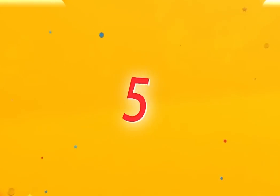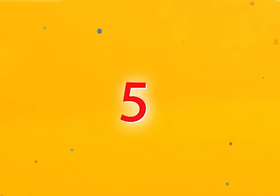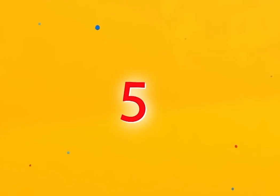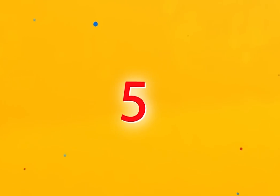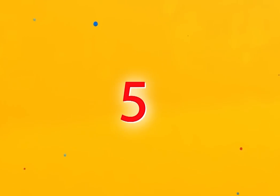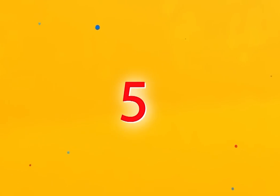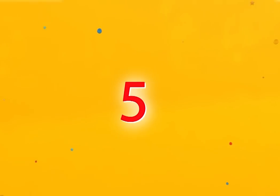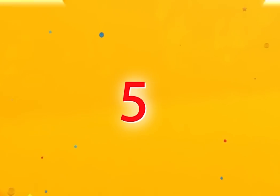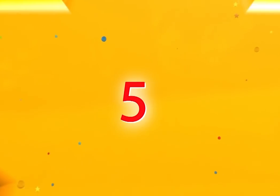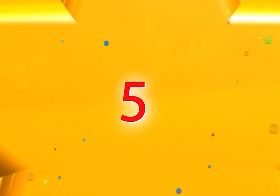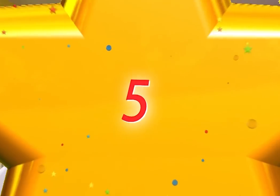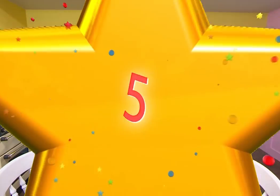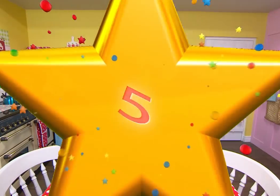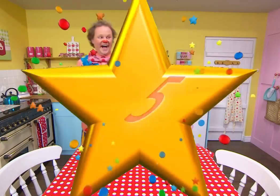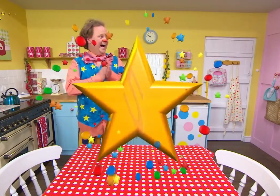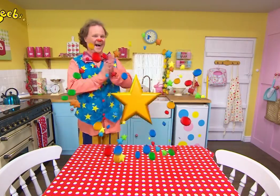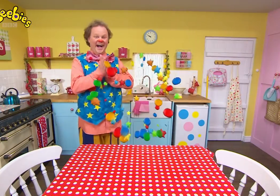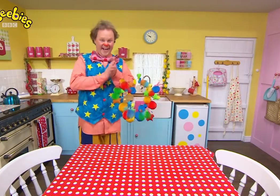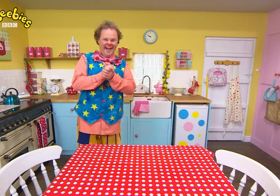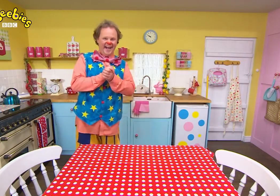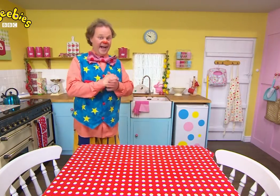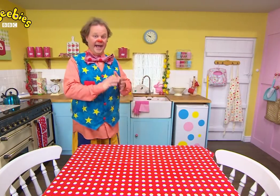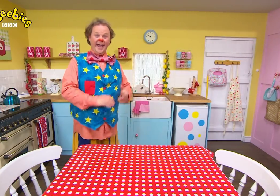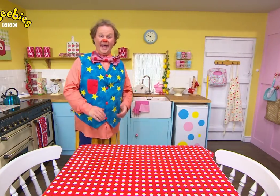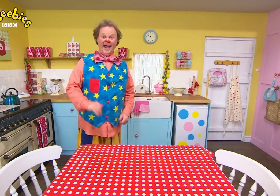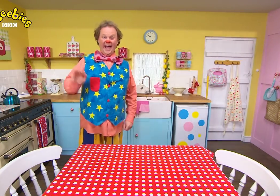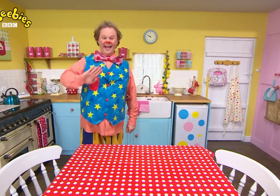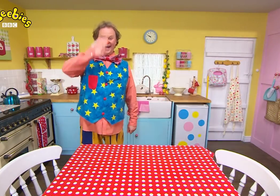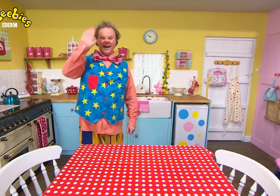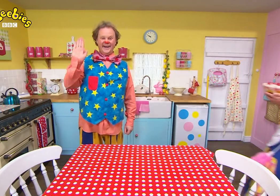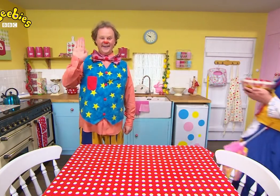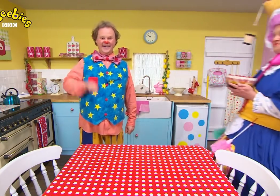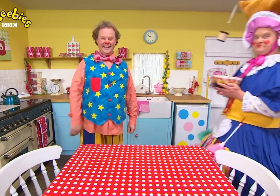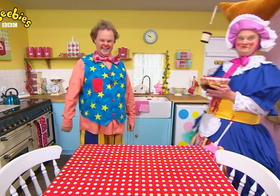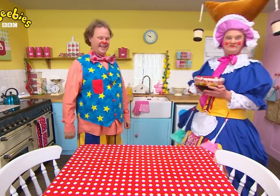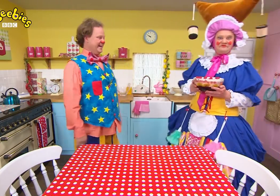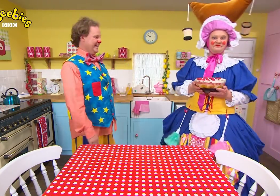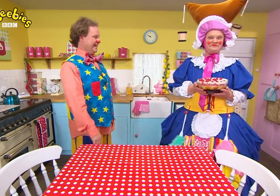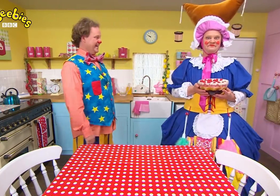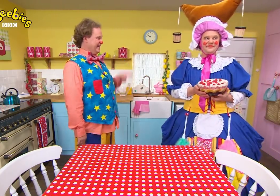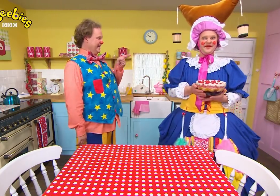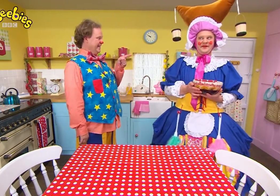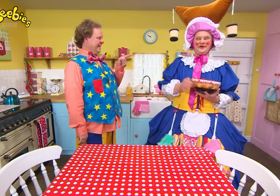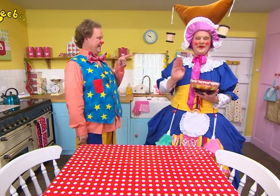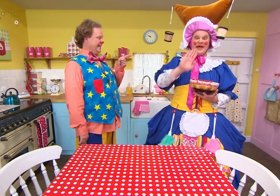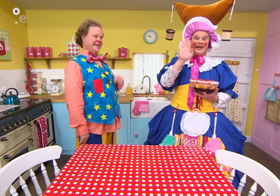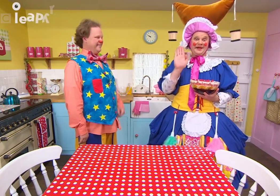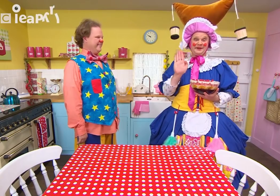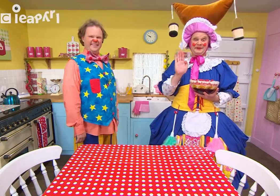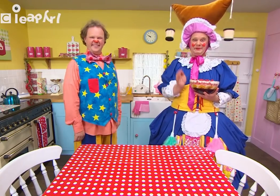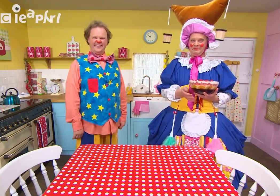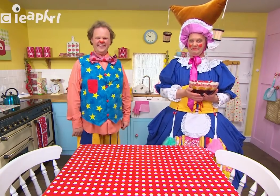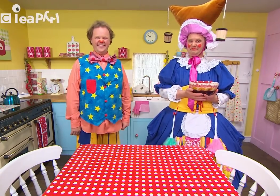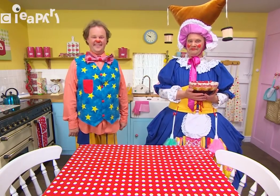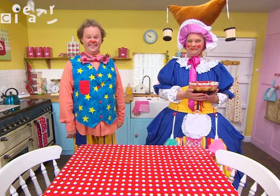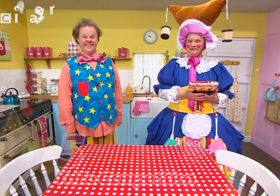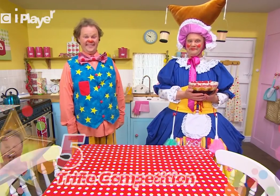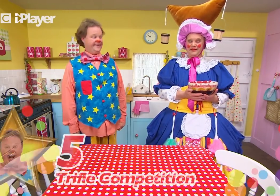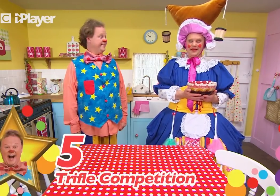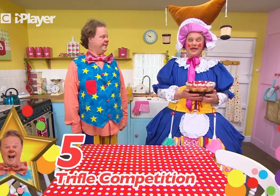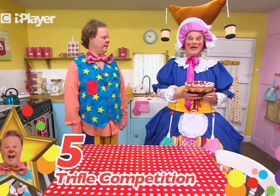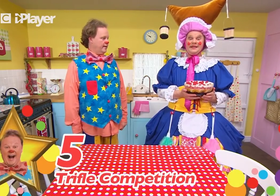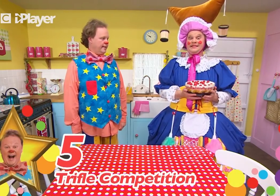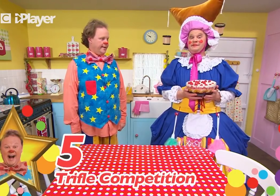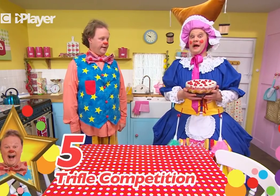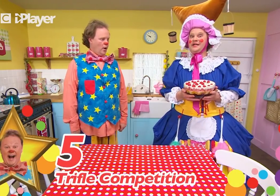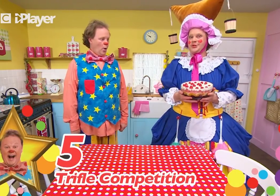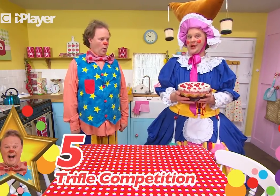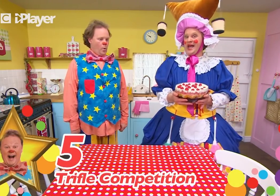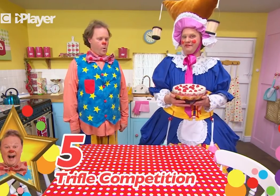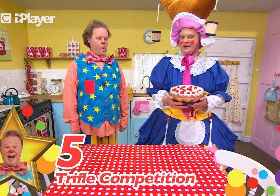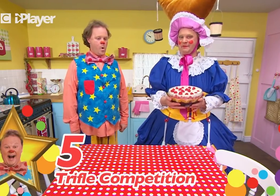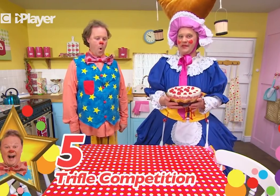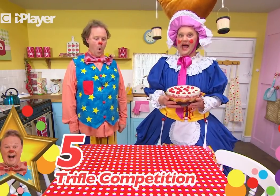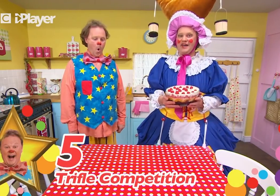number five hello mr tumble hello hello aunt polly oh hello what's that this is my tree eiffel i've